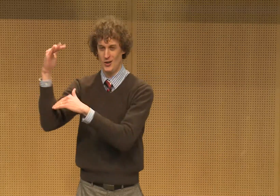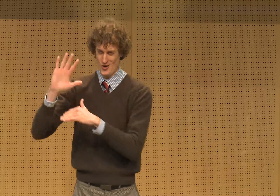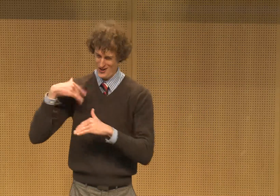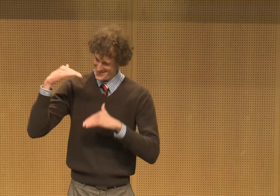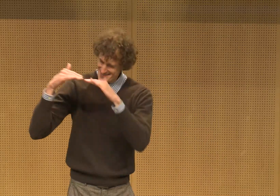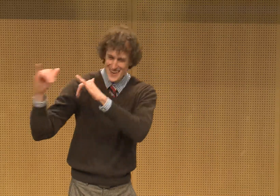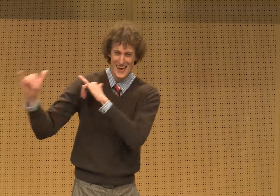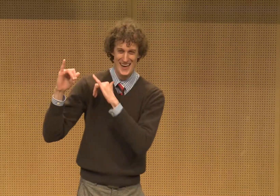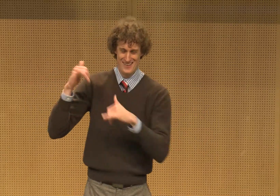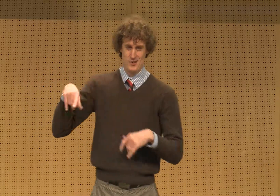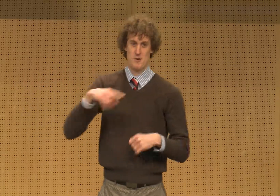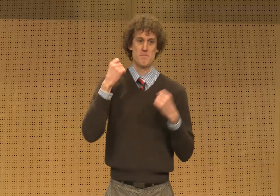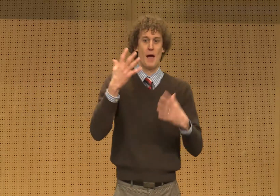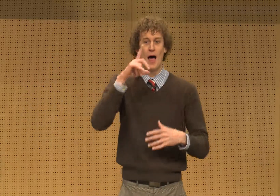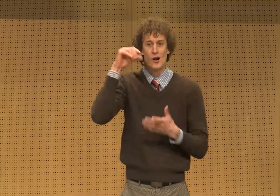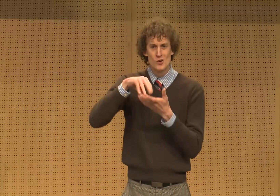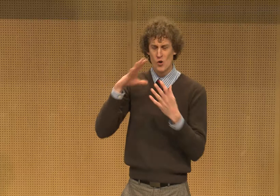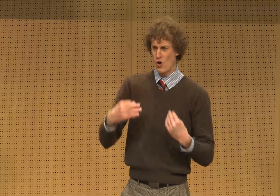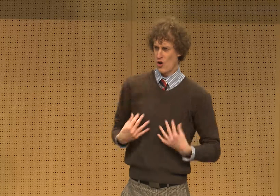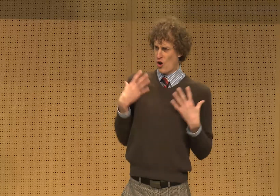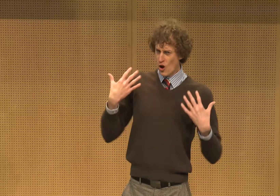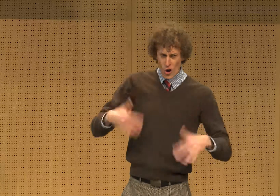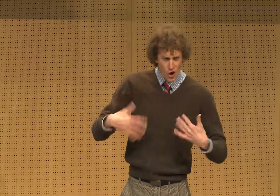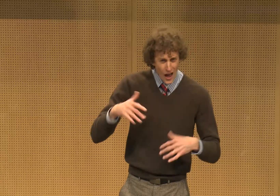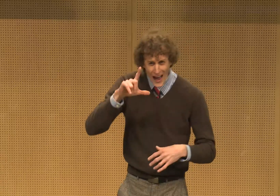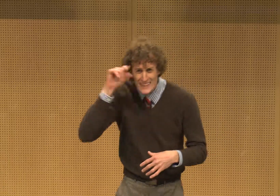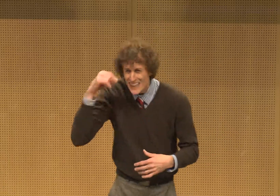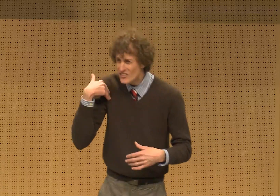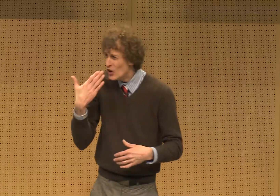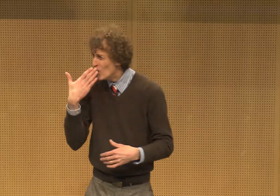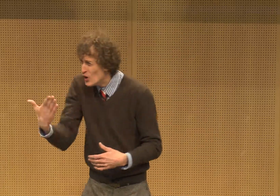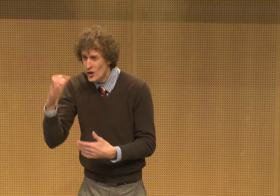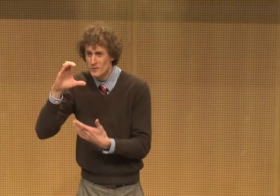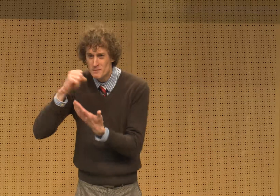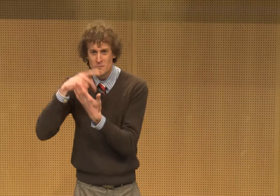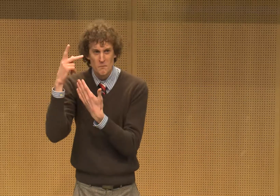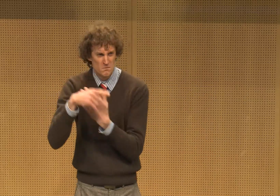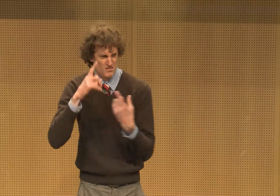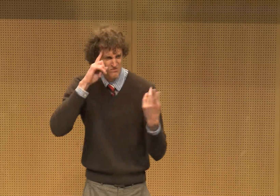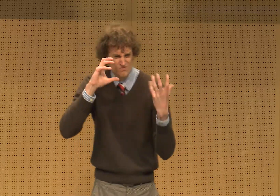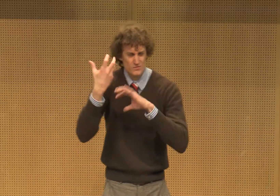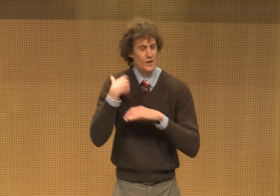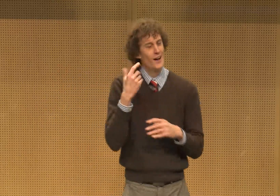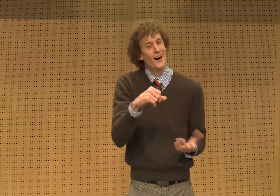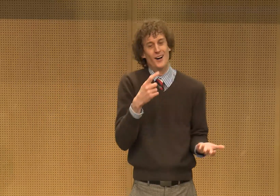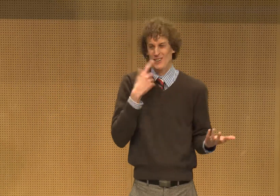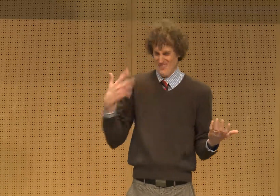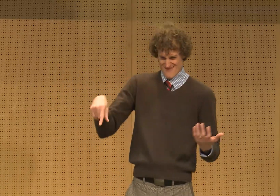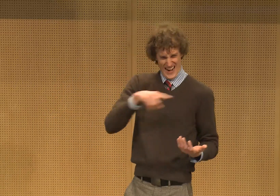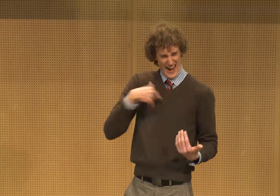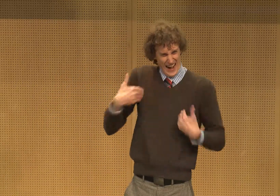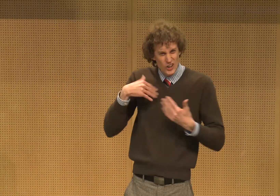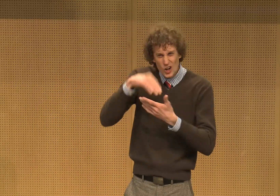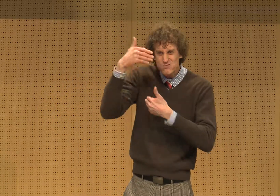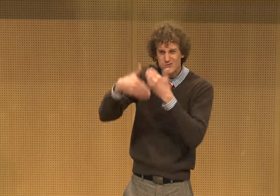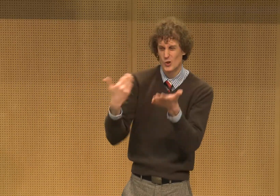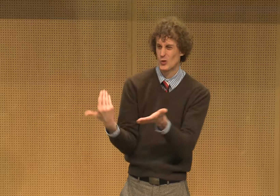because we could show that deaf people could be on the level playing field, that we were able to compete, and we actually won, which was just amazing,